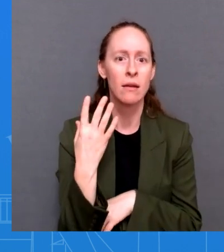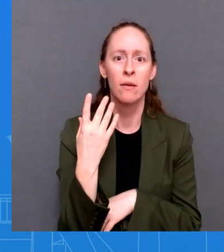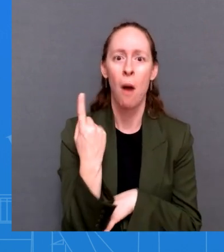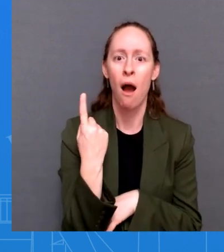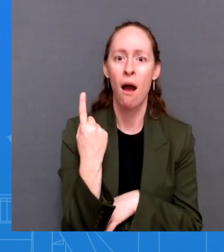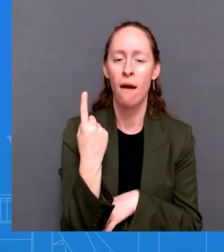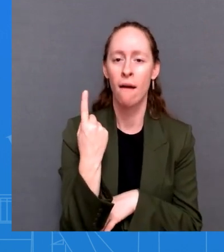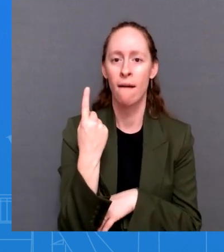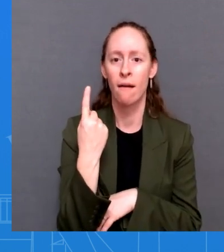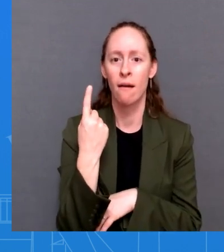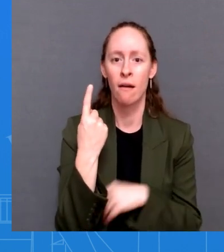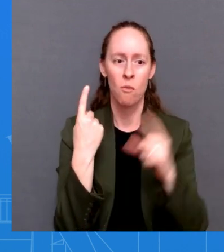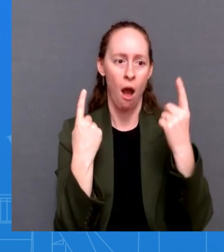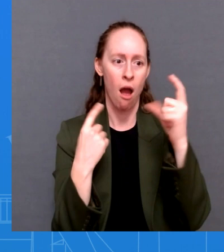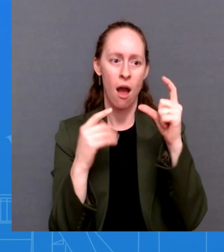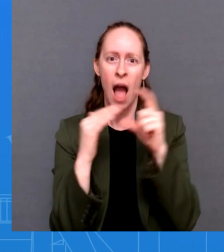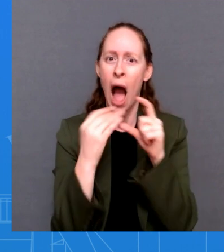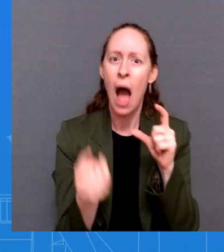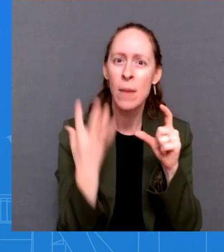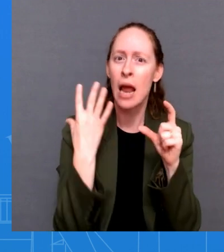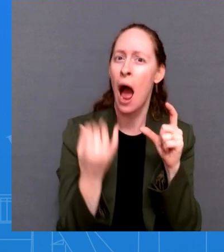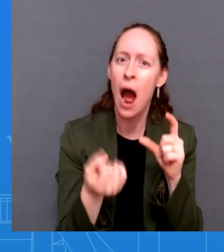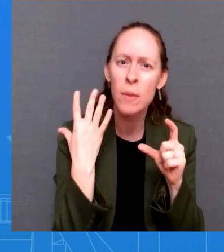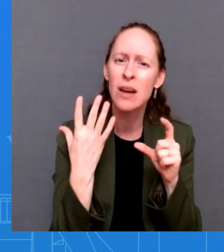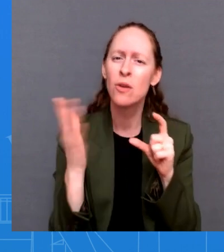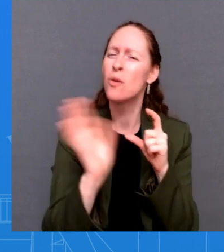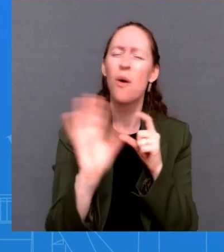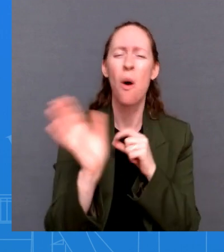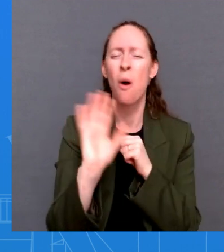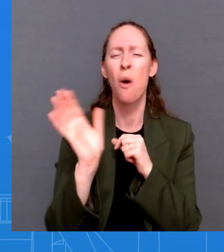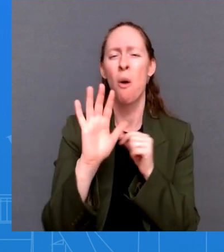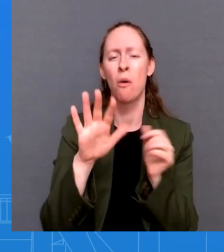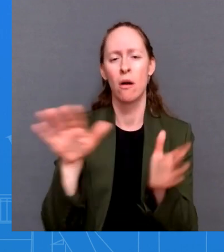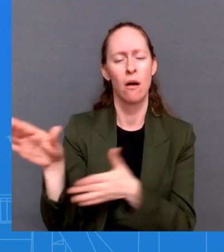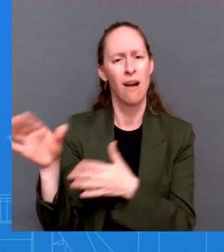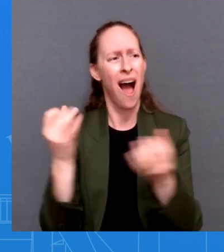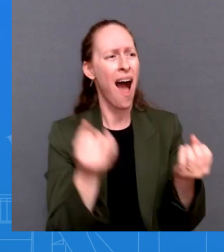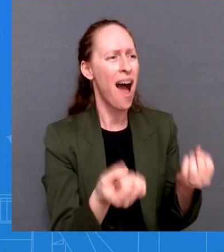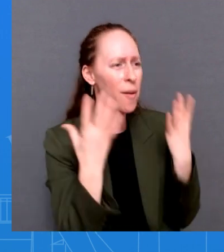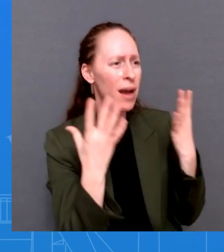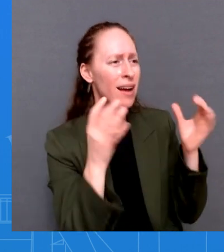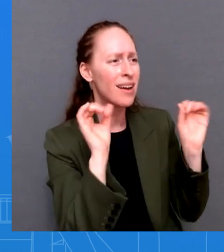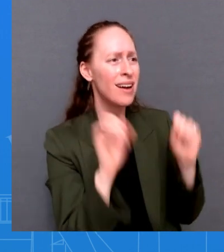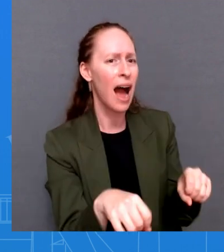And so getting the information from jurisdictions, some of the administration data you're seeing for the first time online today,